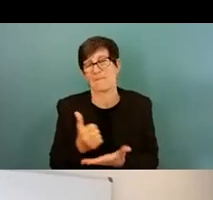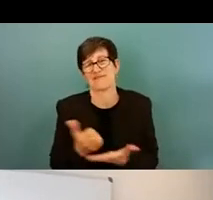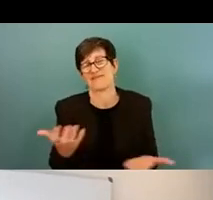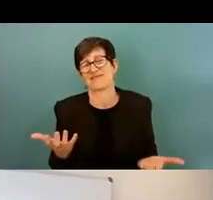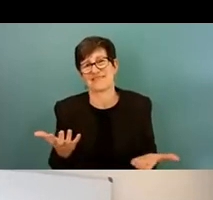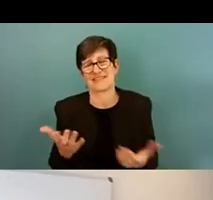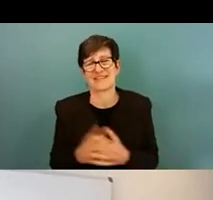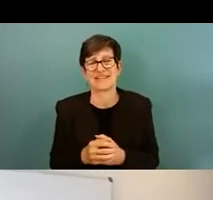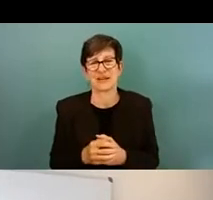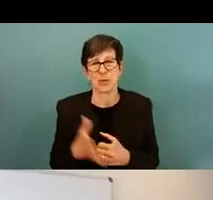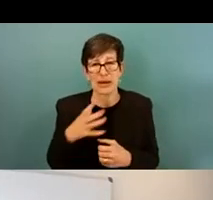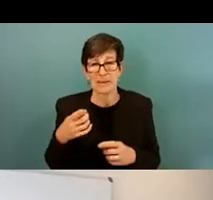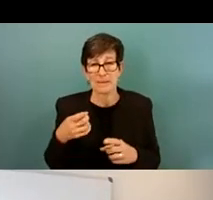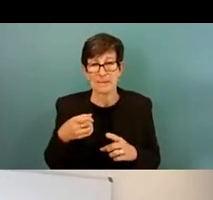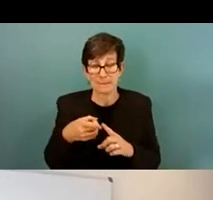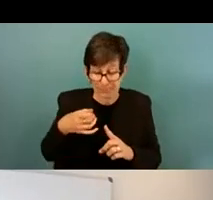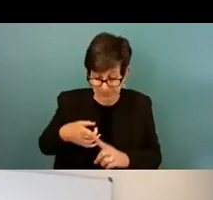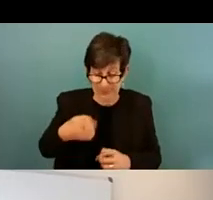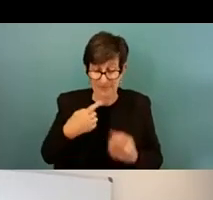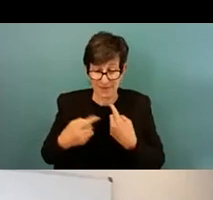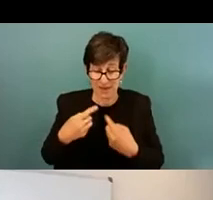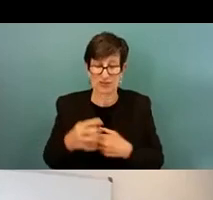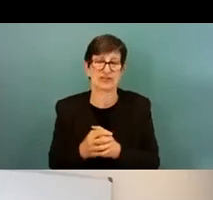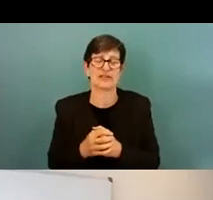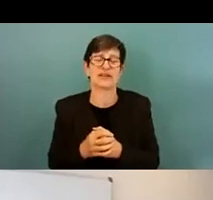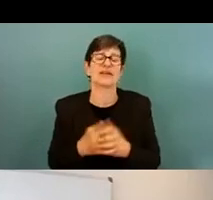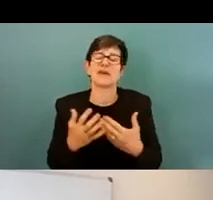data, it's look, there are always debates